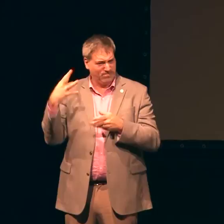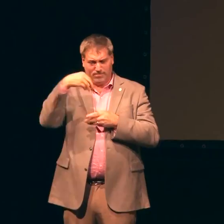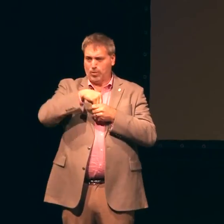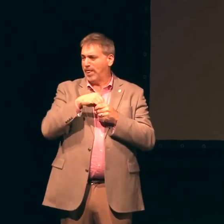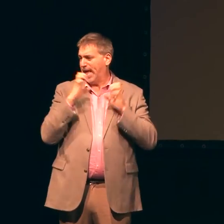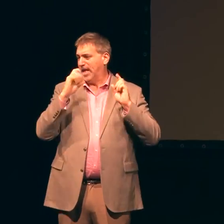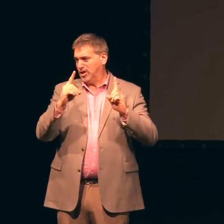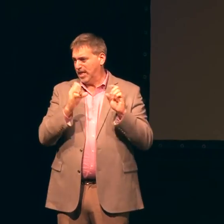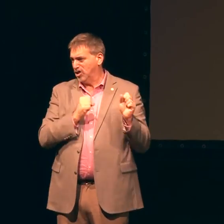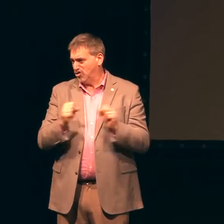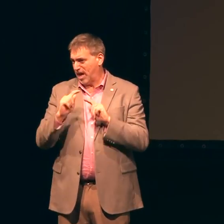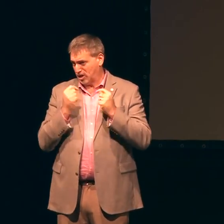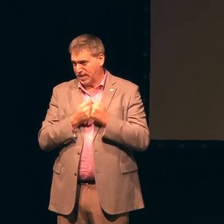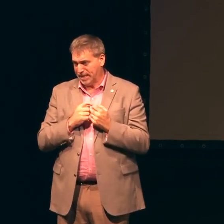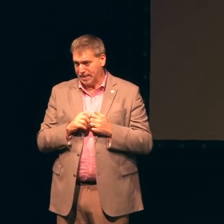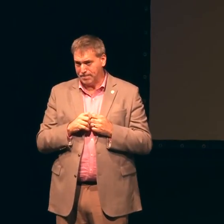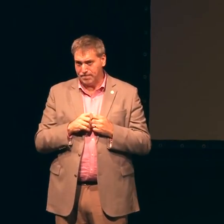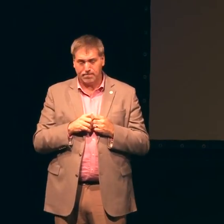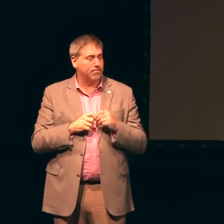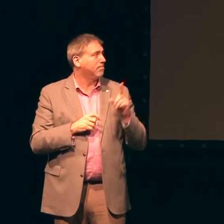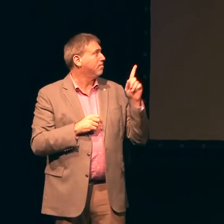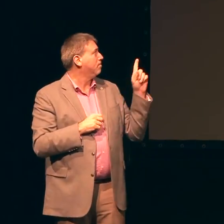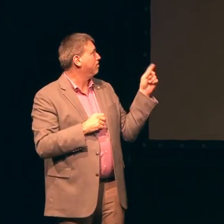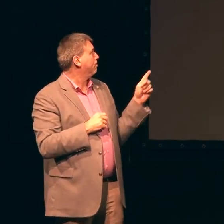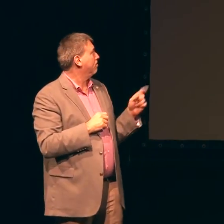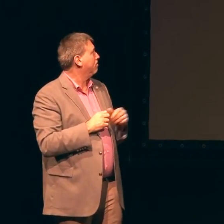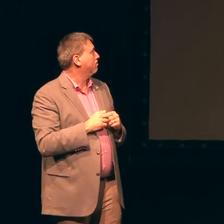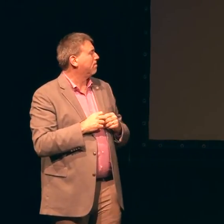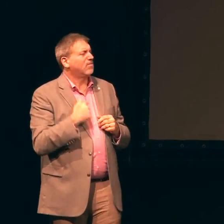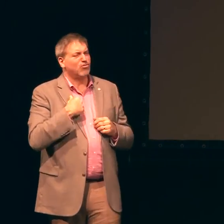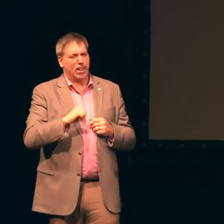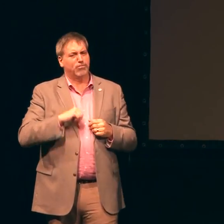at various things involved in the education strategy